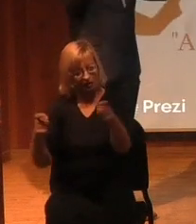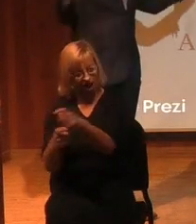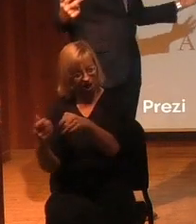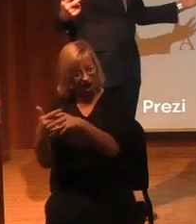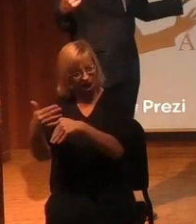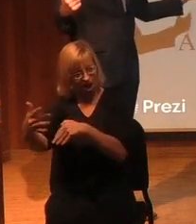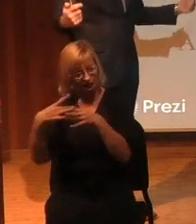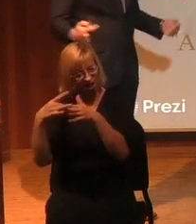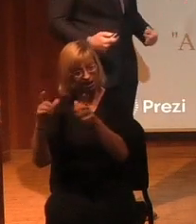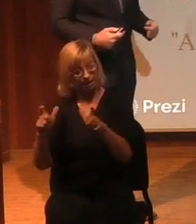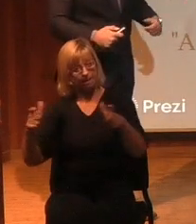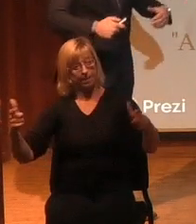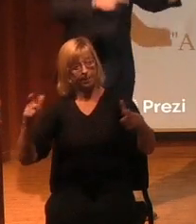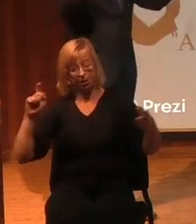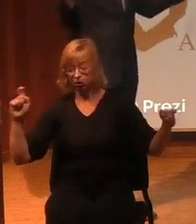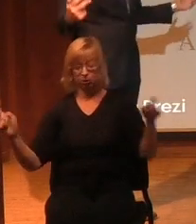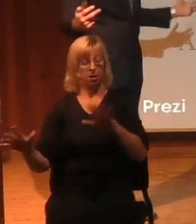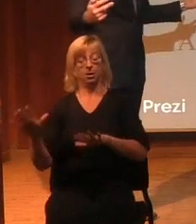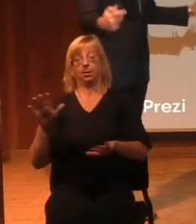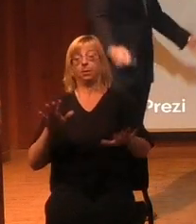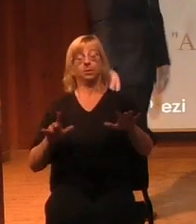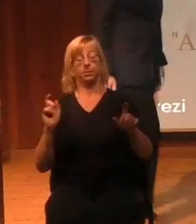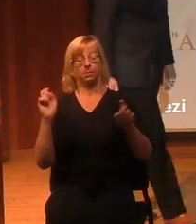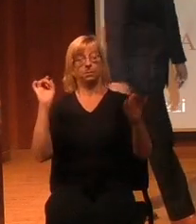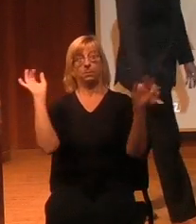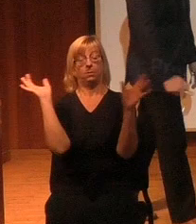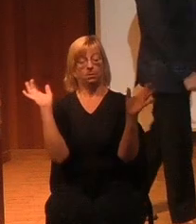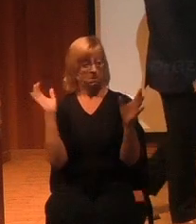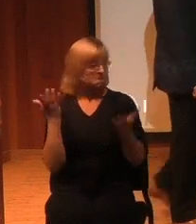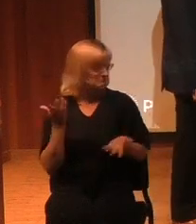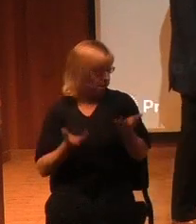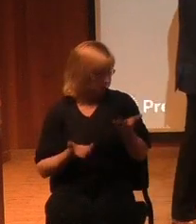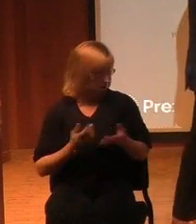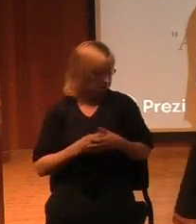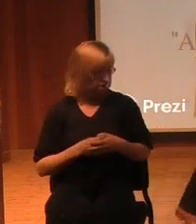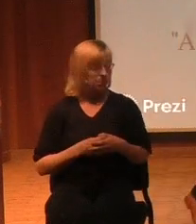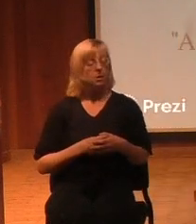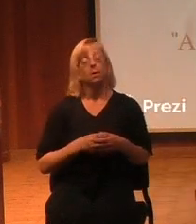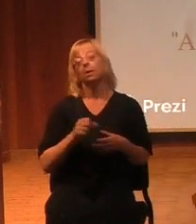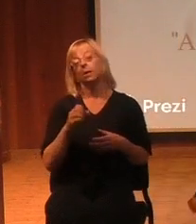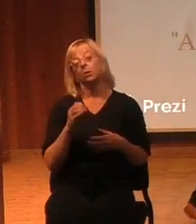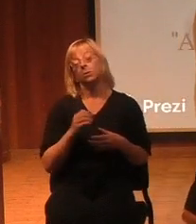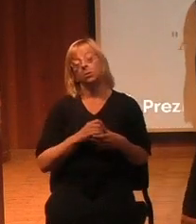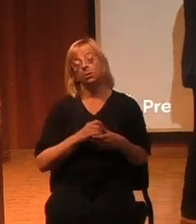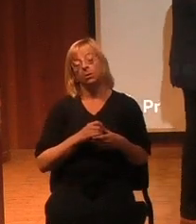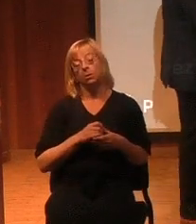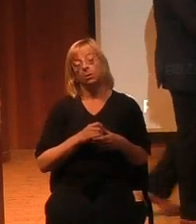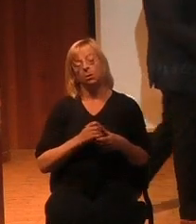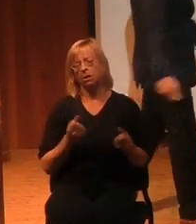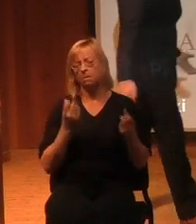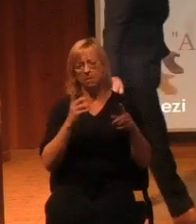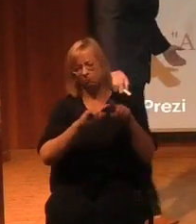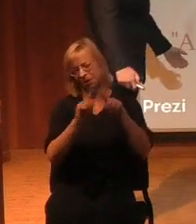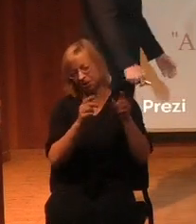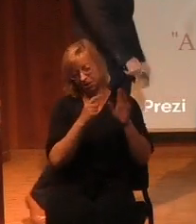to something large being changed, something catastrophic, perhaps, being changed. There's lots of different examples of these.